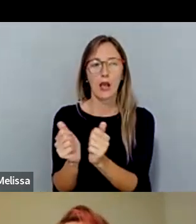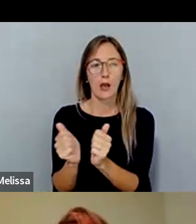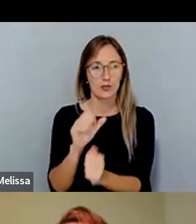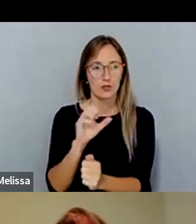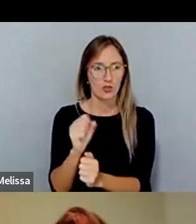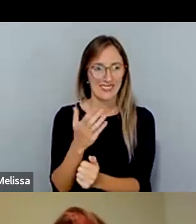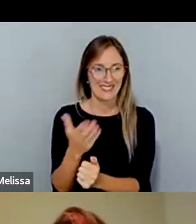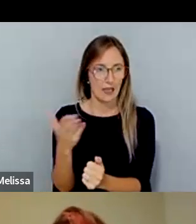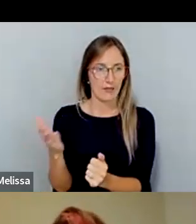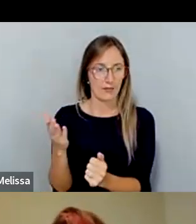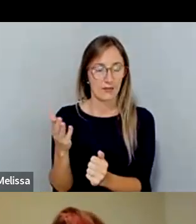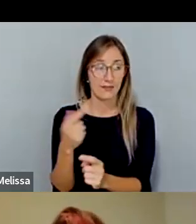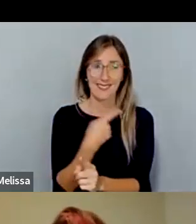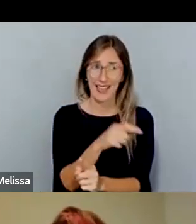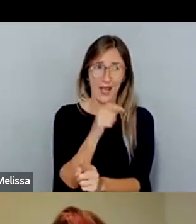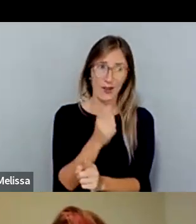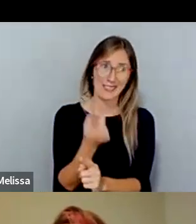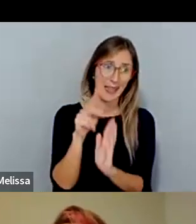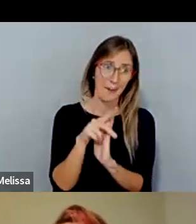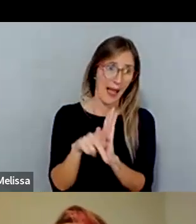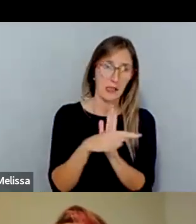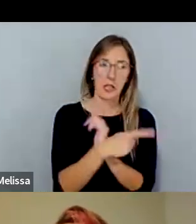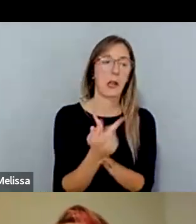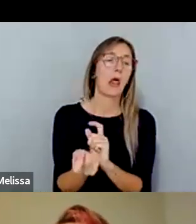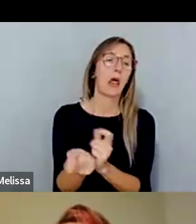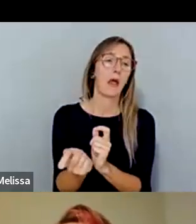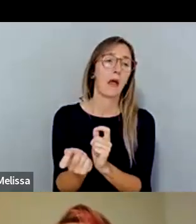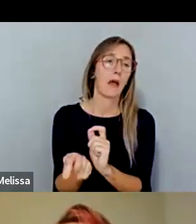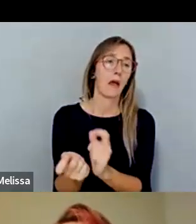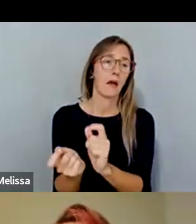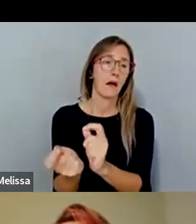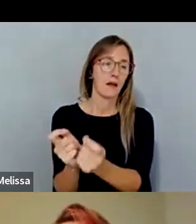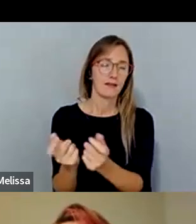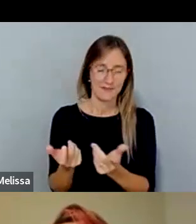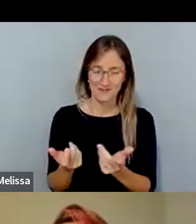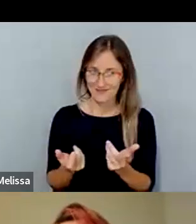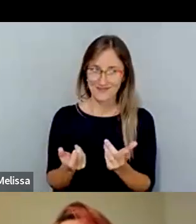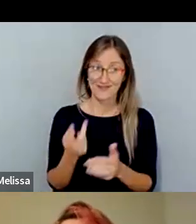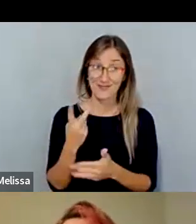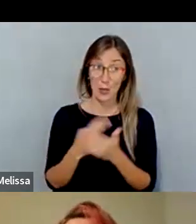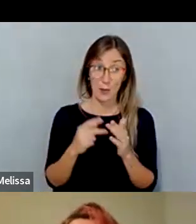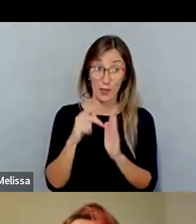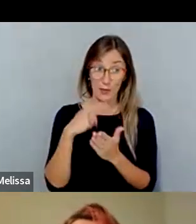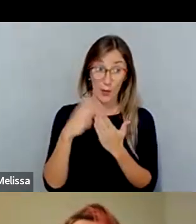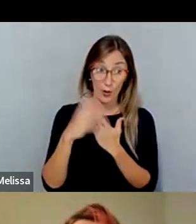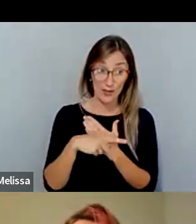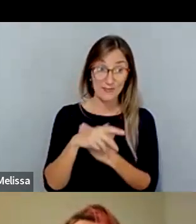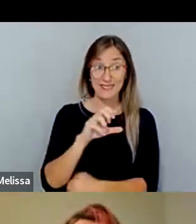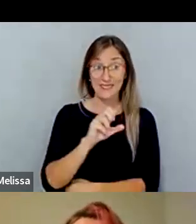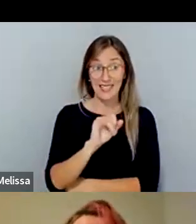time there has been a change in Congress, they have tinkered with it. A little here and a little there. Often, they have no clue of what they are